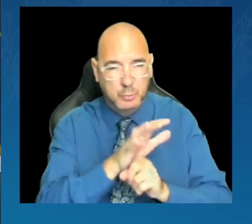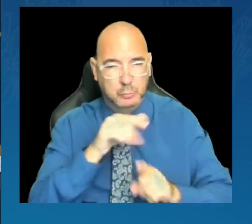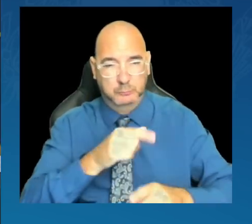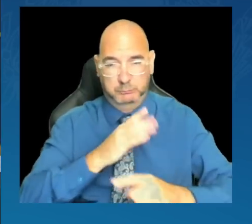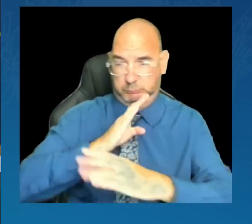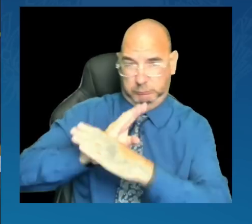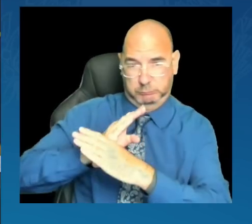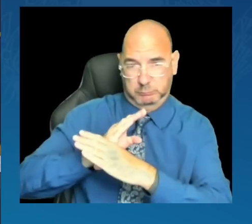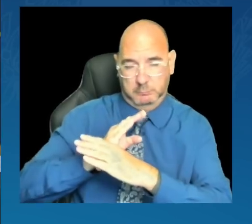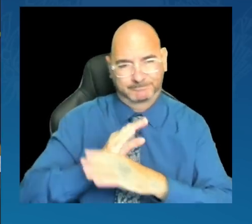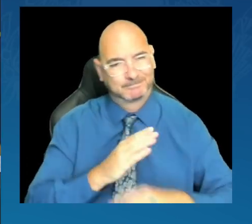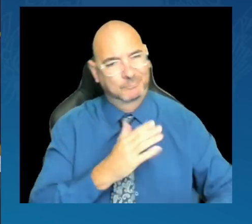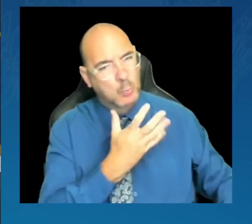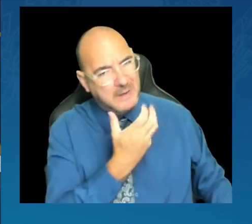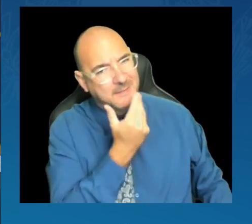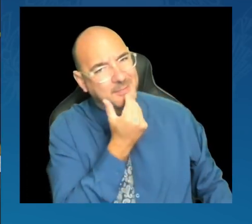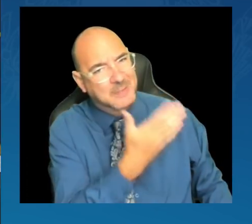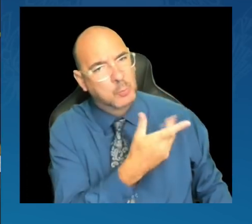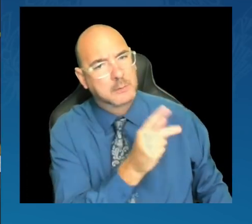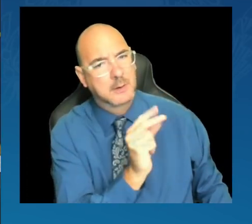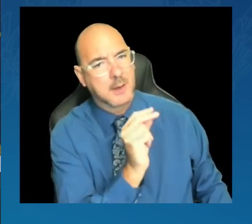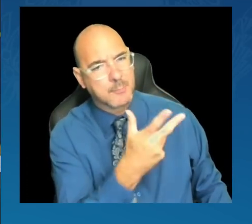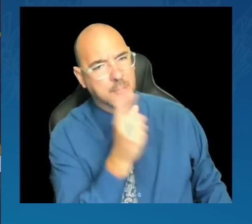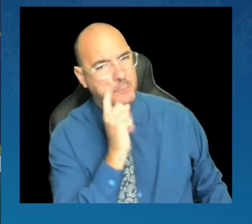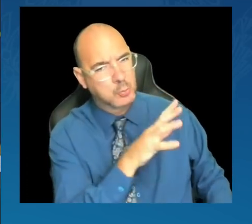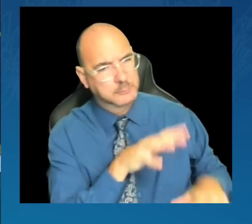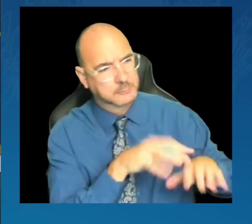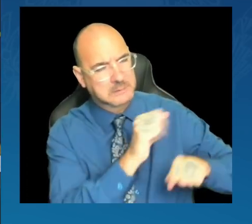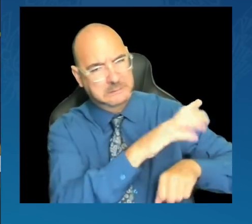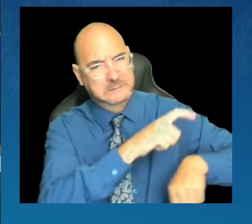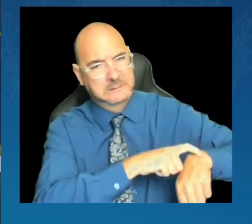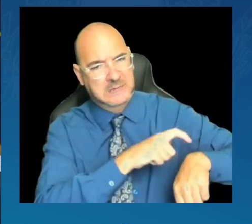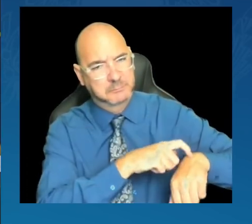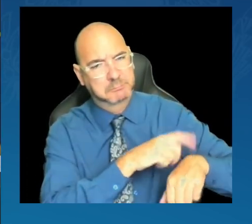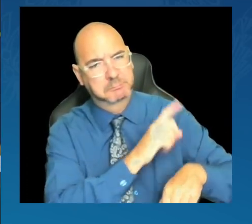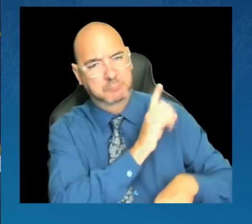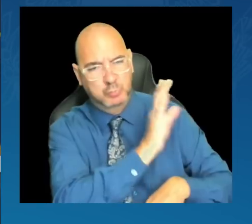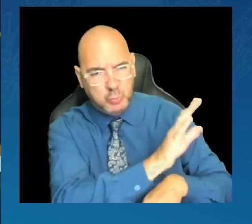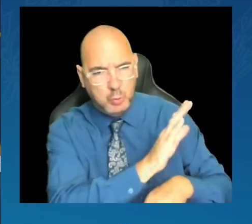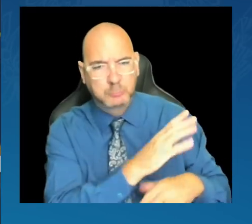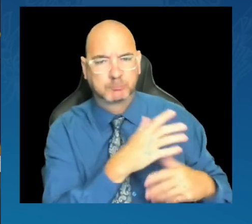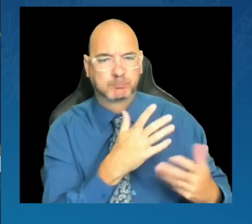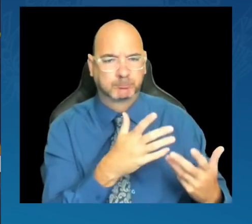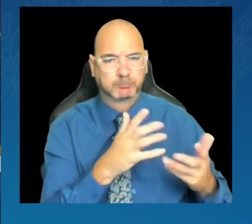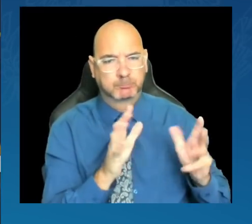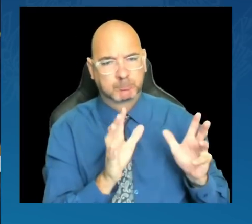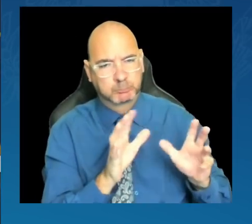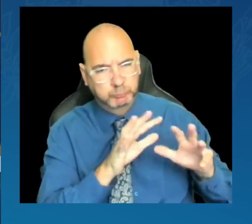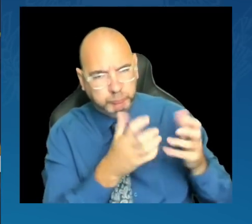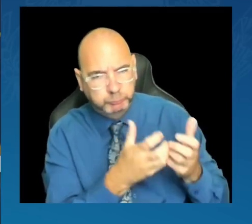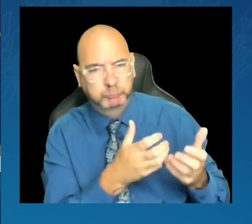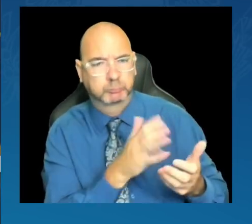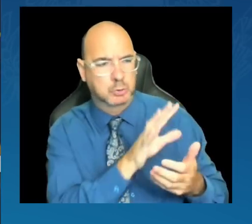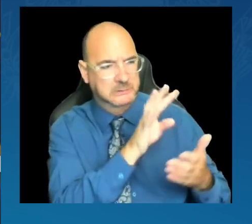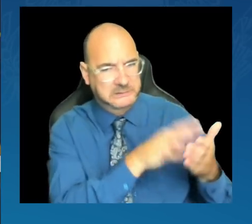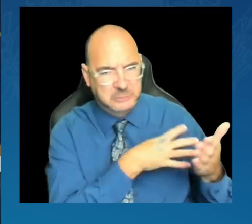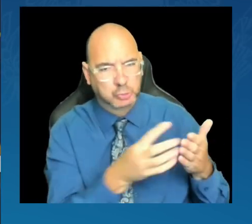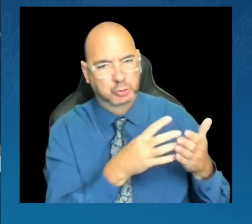for taking time from her global schedule to join us in Indiana to bring awareness to our fight for women's health care.